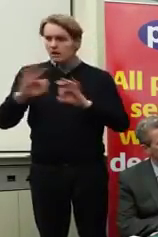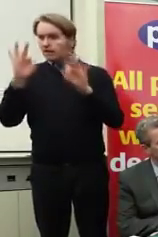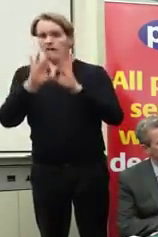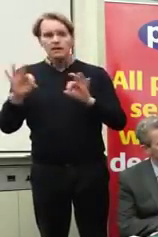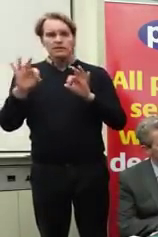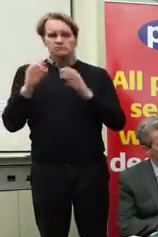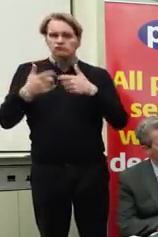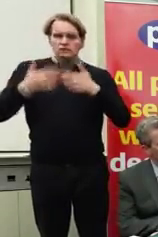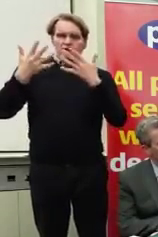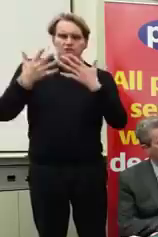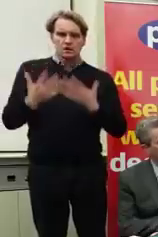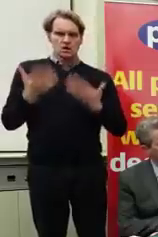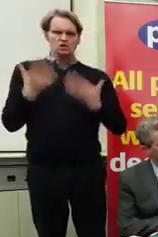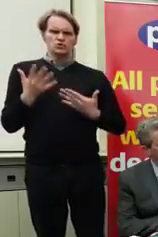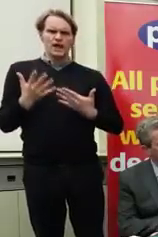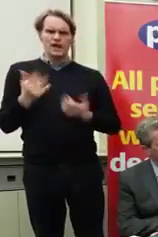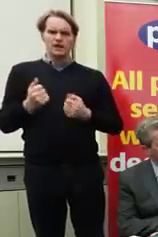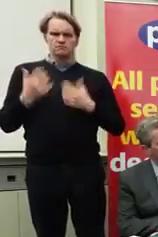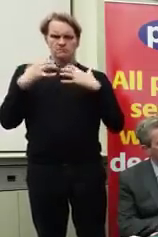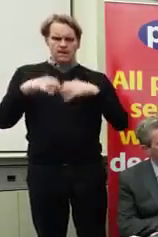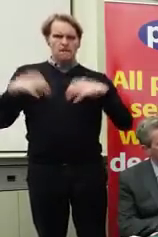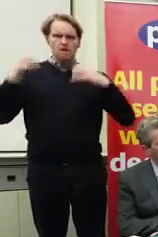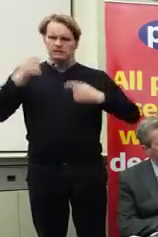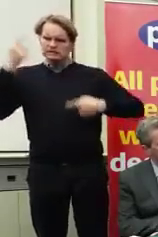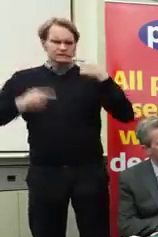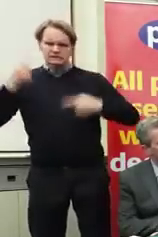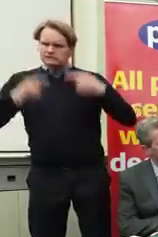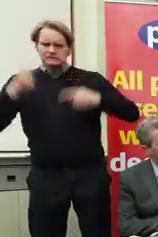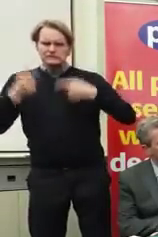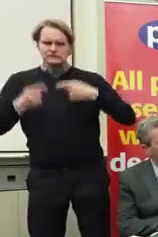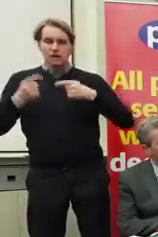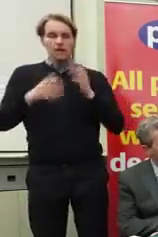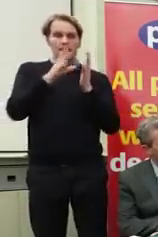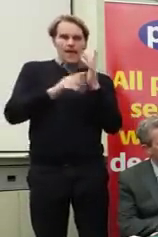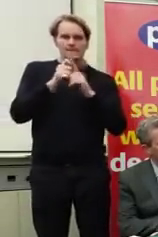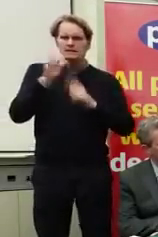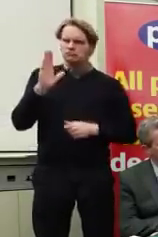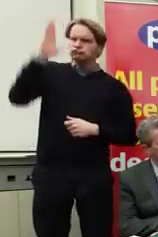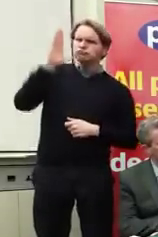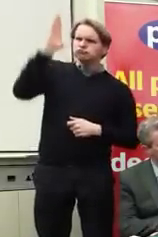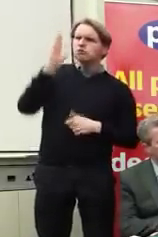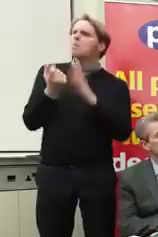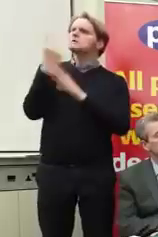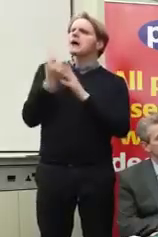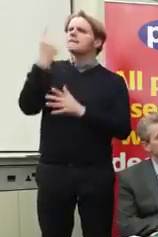debate was heated it was extremely heated because you had individual MPs getting up to say what's happening in their constituencies what's happening with